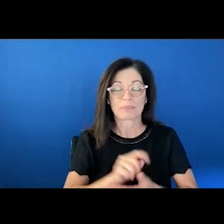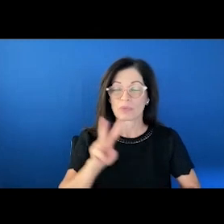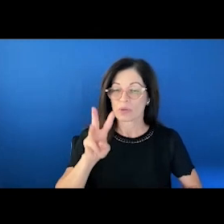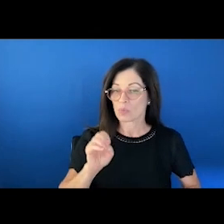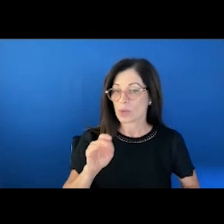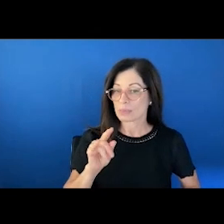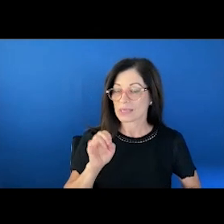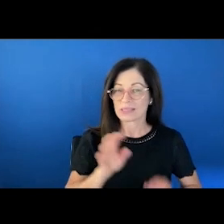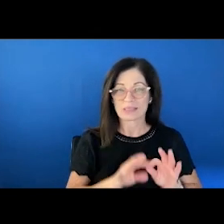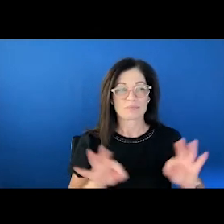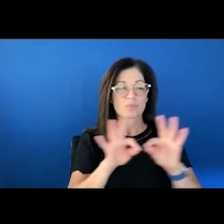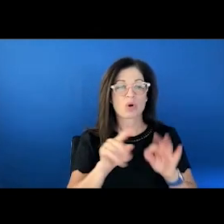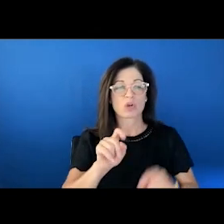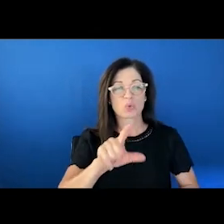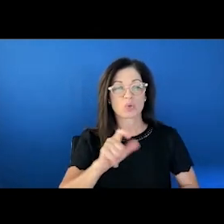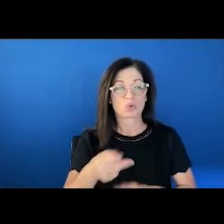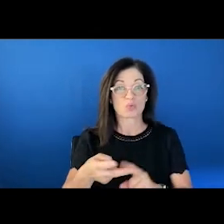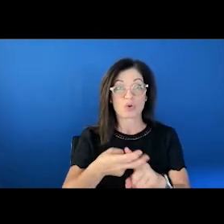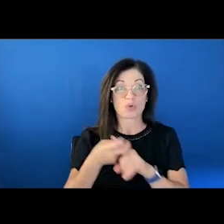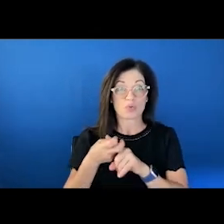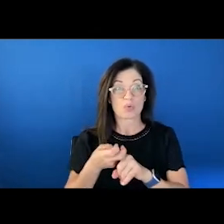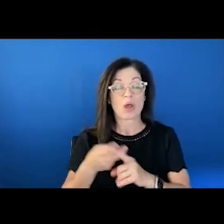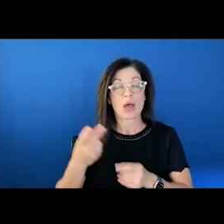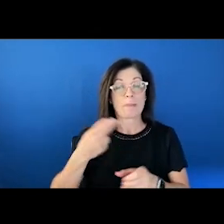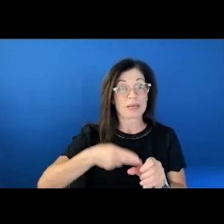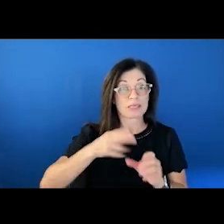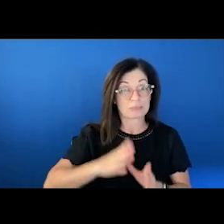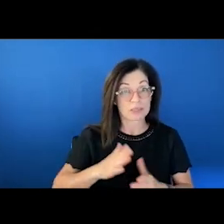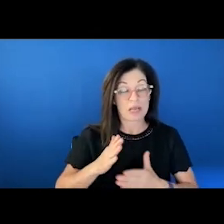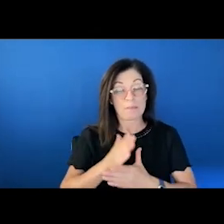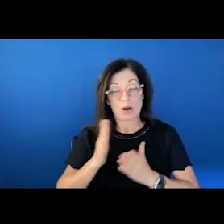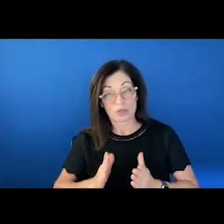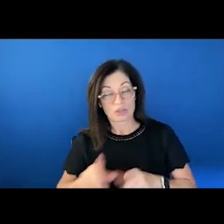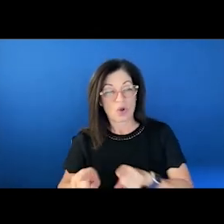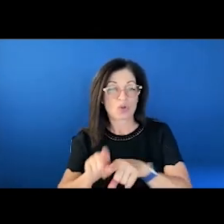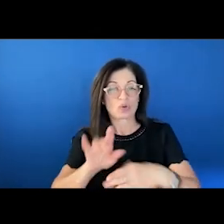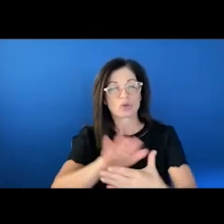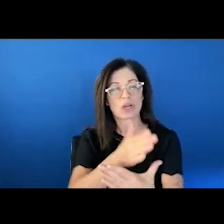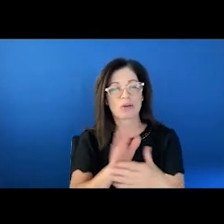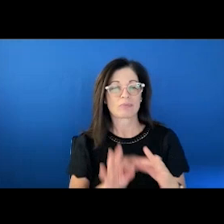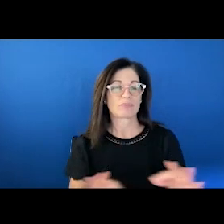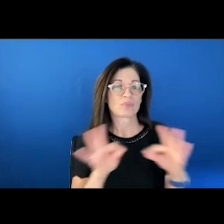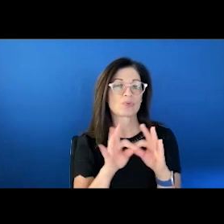an essential tool to recruit participants and partners and share valuable resources.